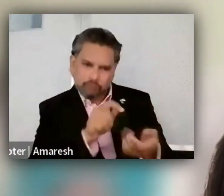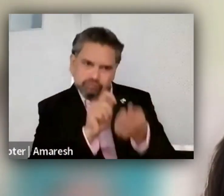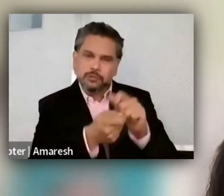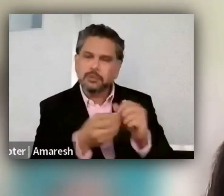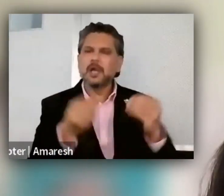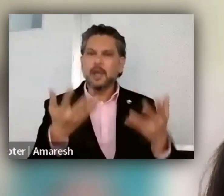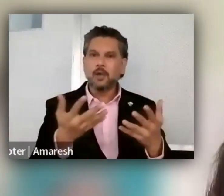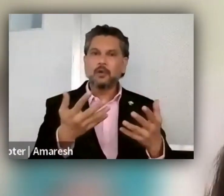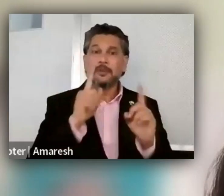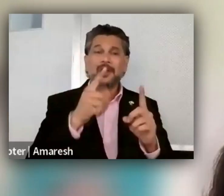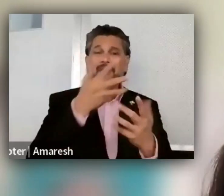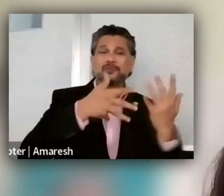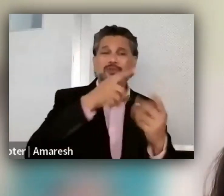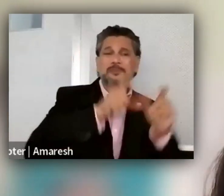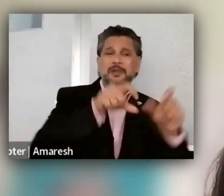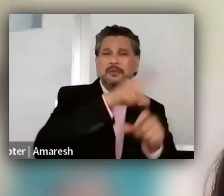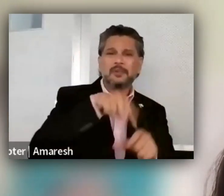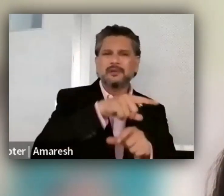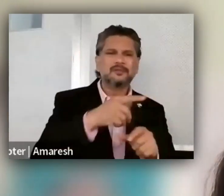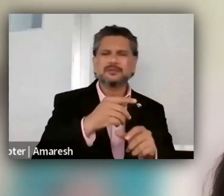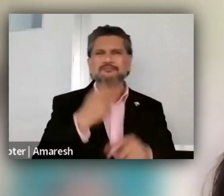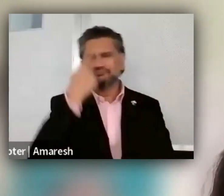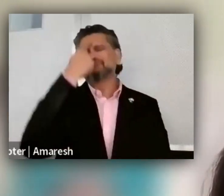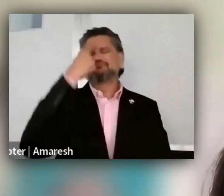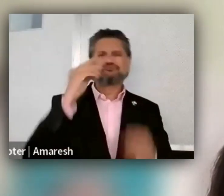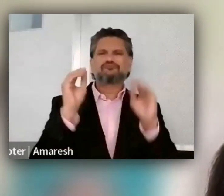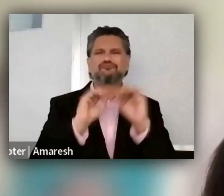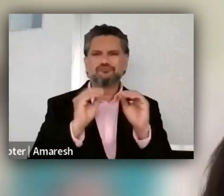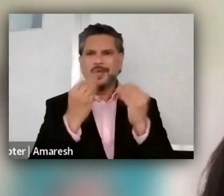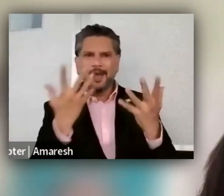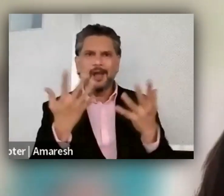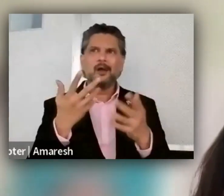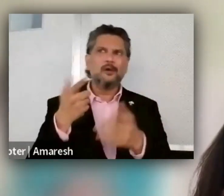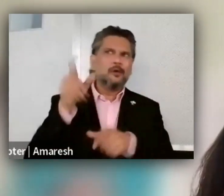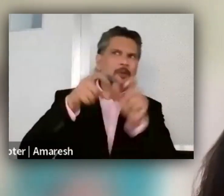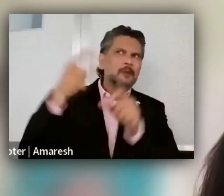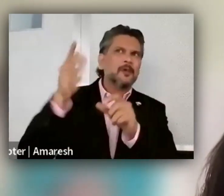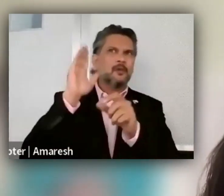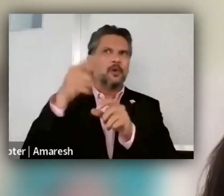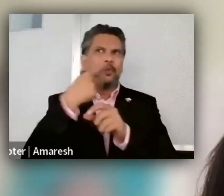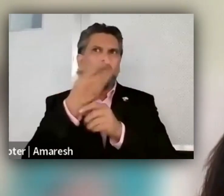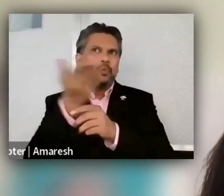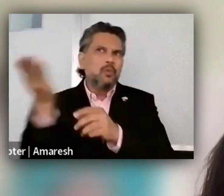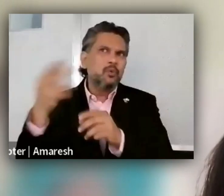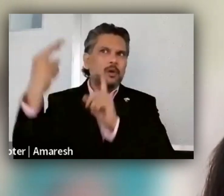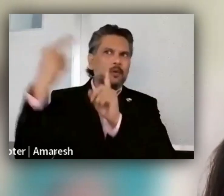around it. But it's the idea of society is not caring to where things are.